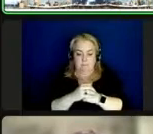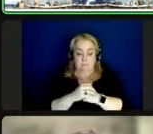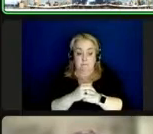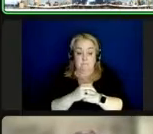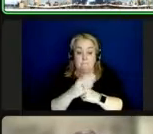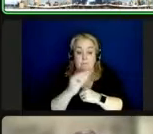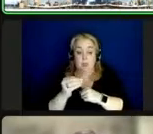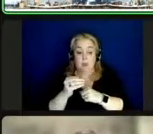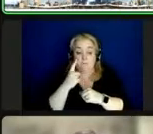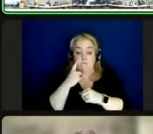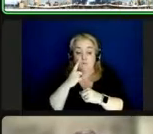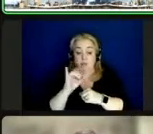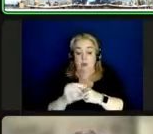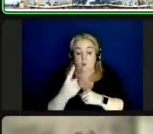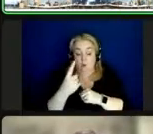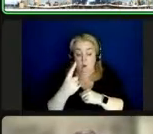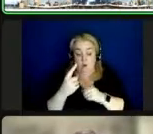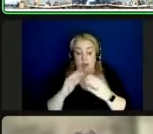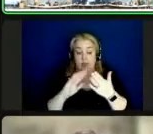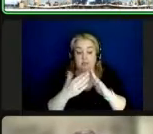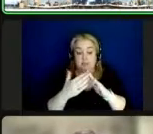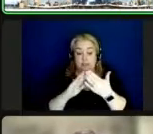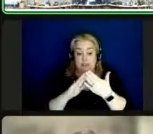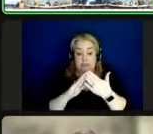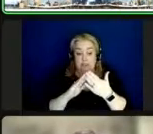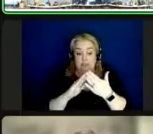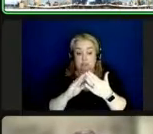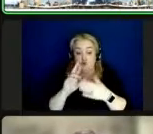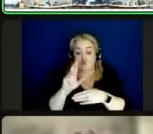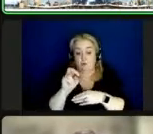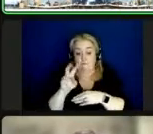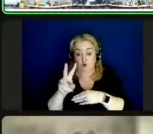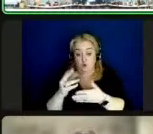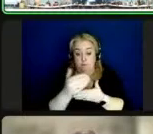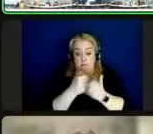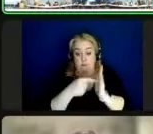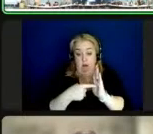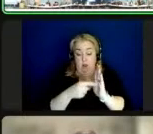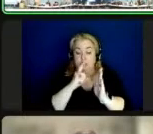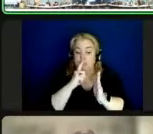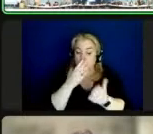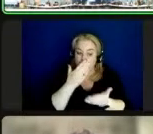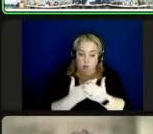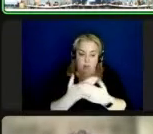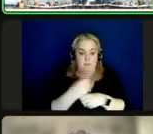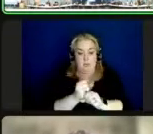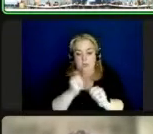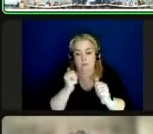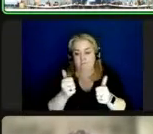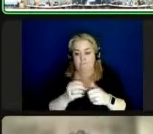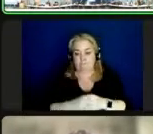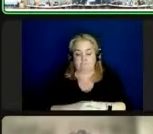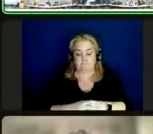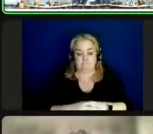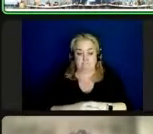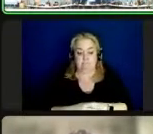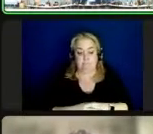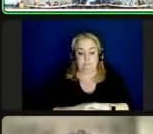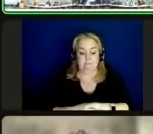COLLECTED HAPPY TO OTHERS WHICH IS A COMMON THING TO KIND OF